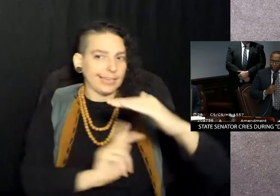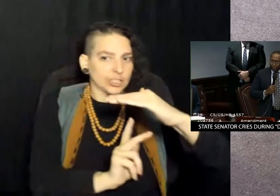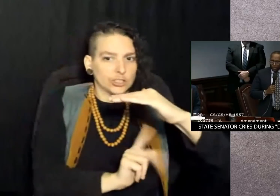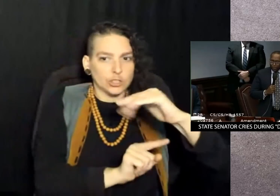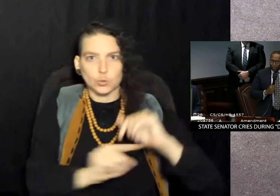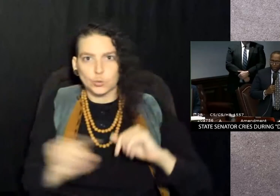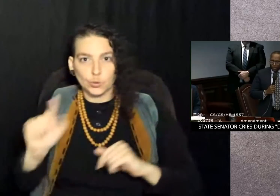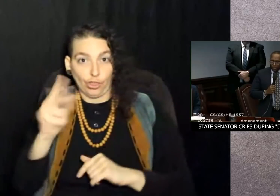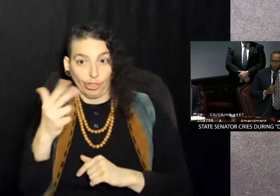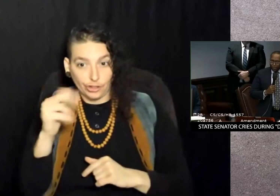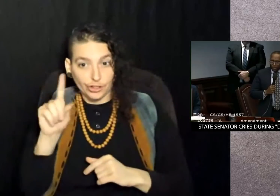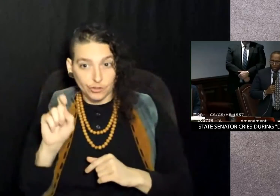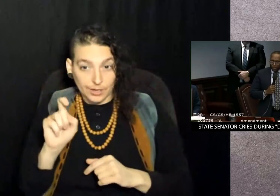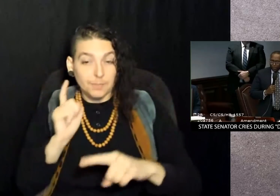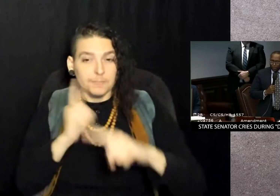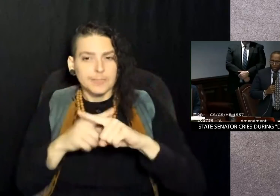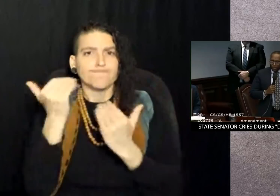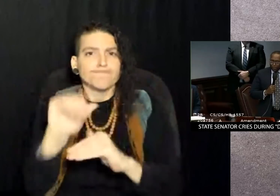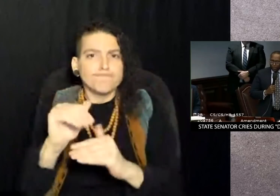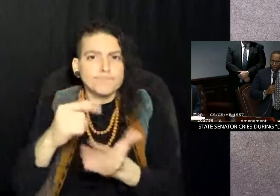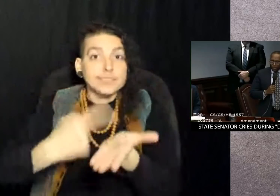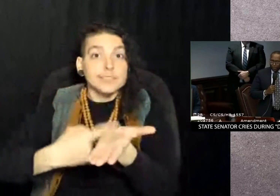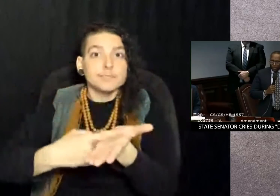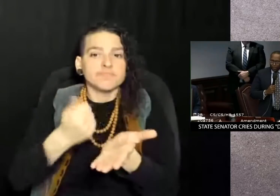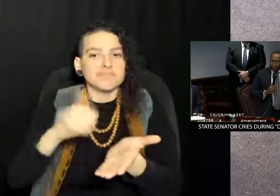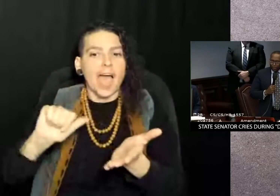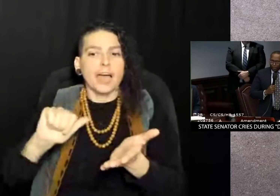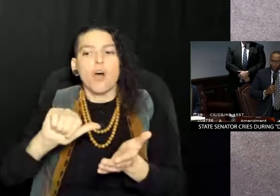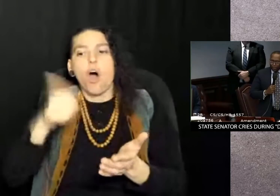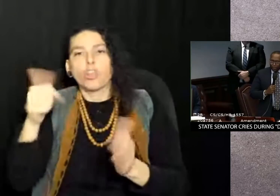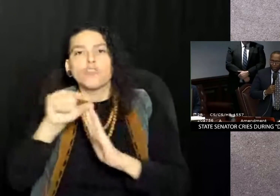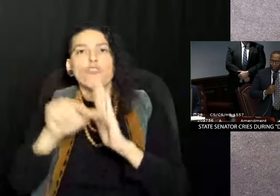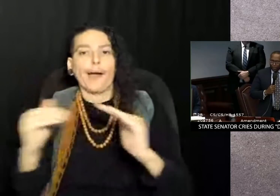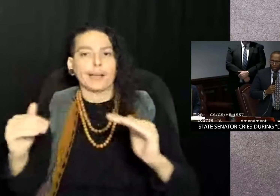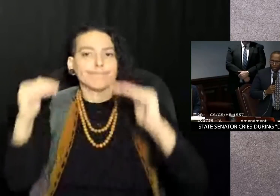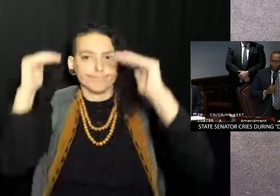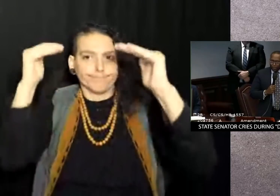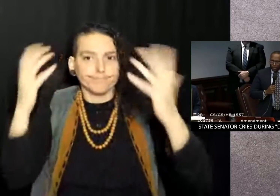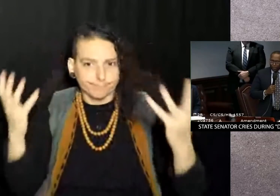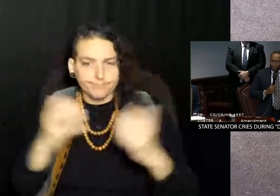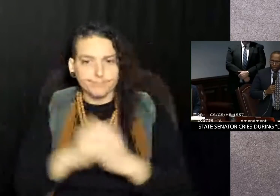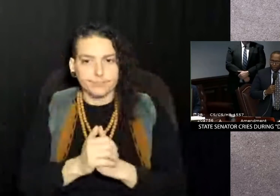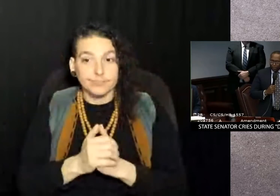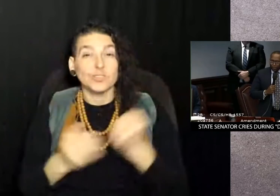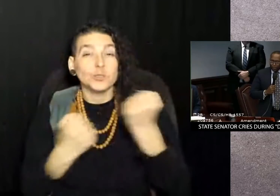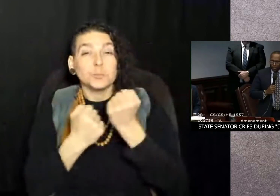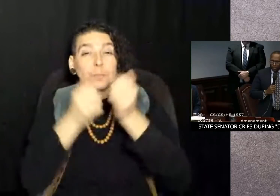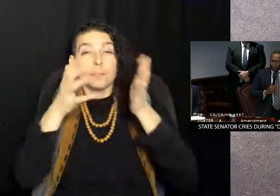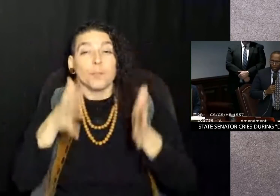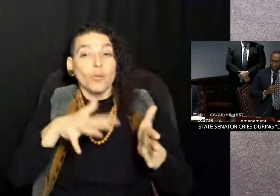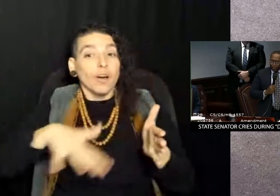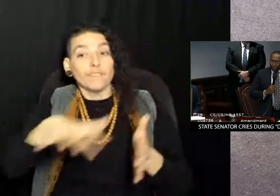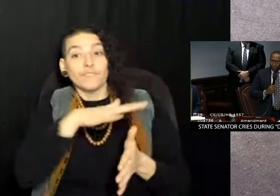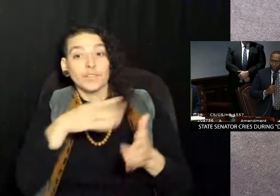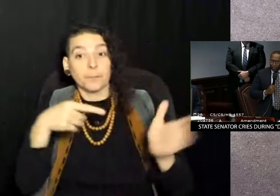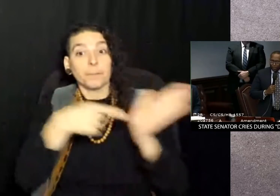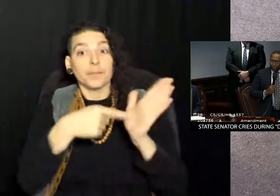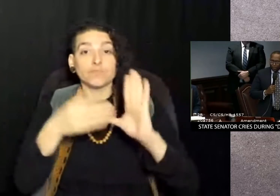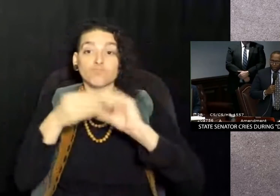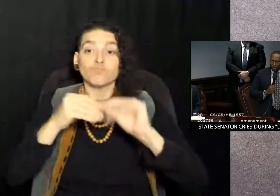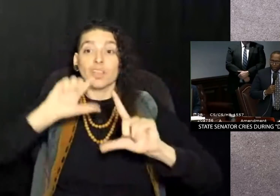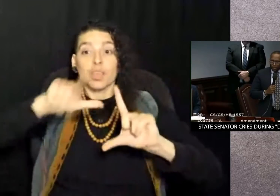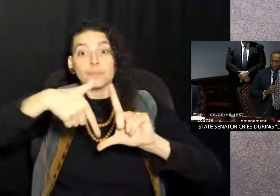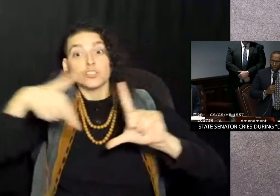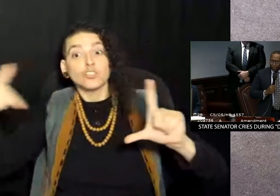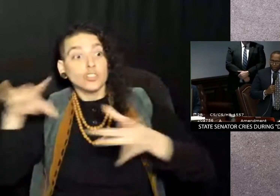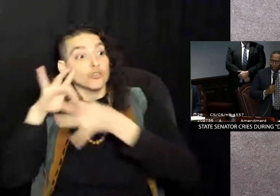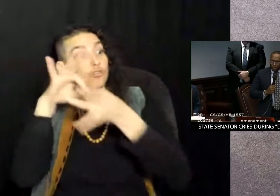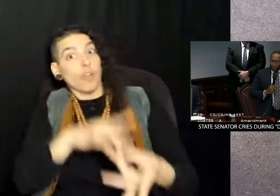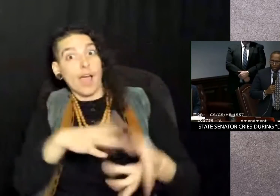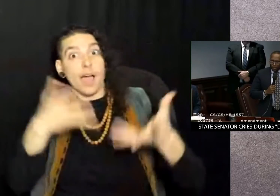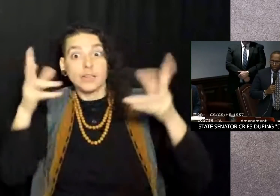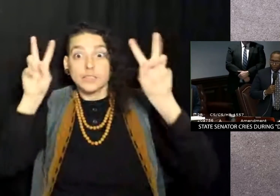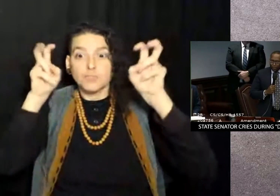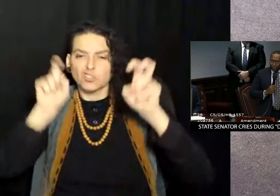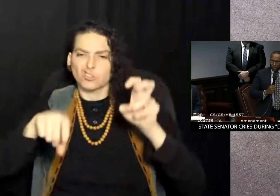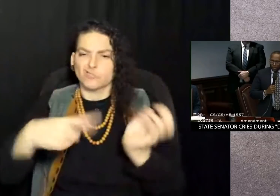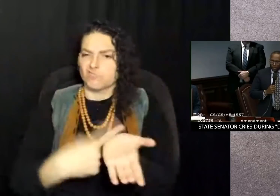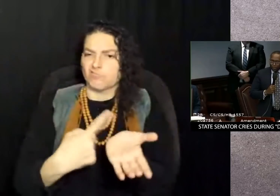and it limits discussions in other grades supporters of the bill say LGBTQ related topics